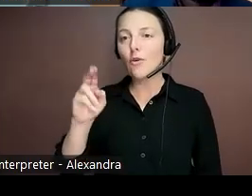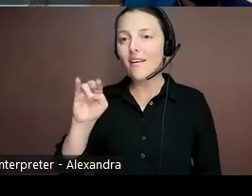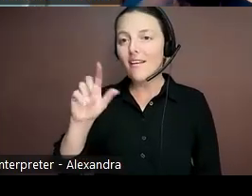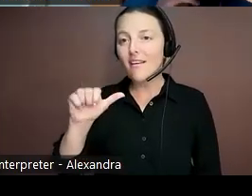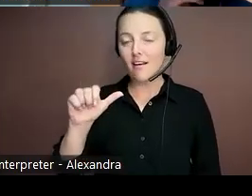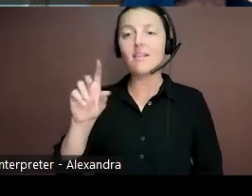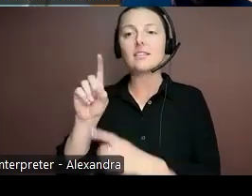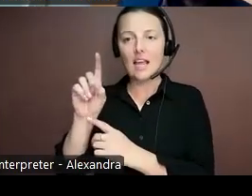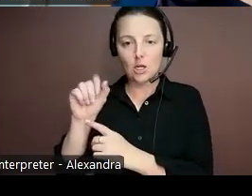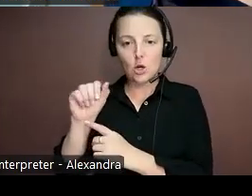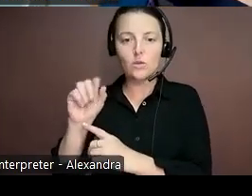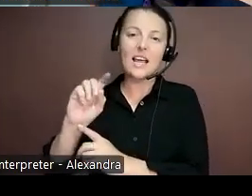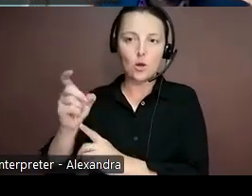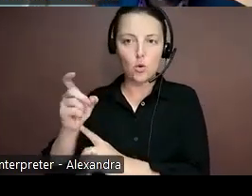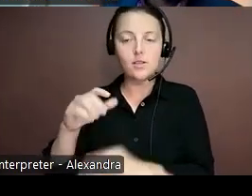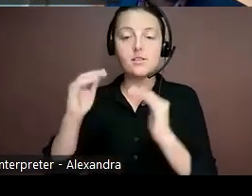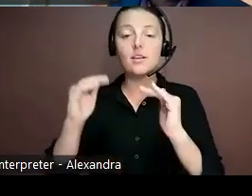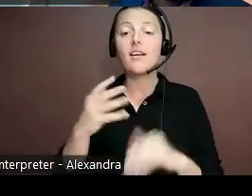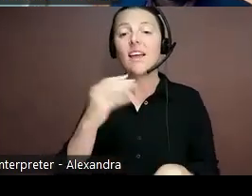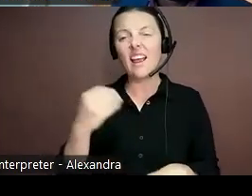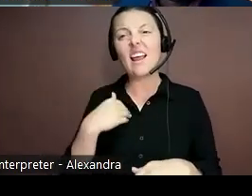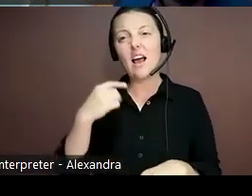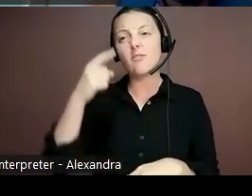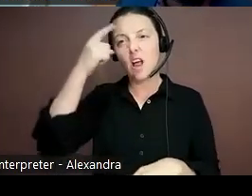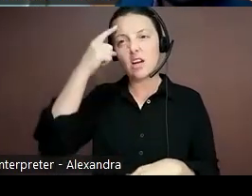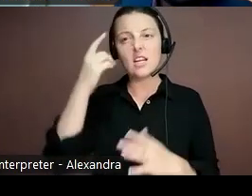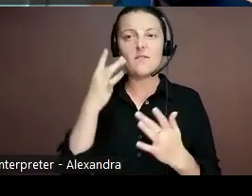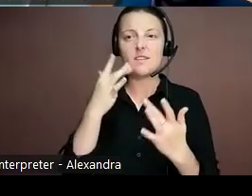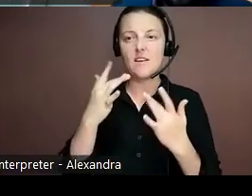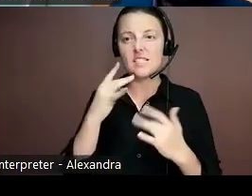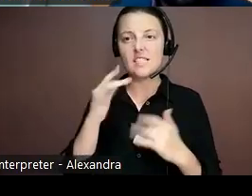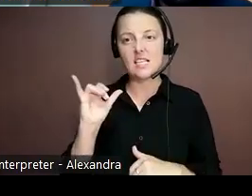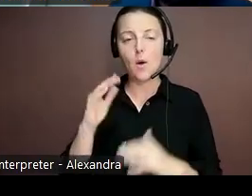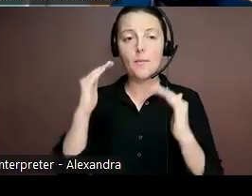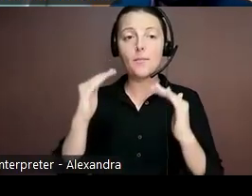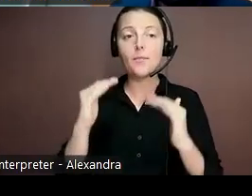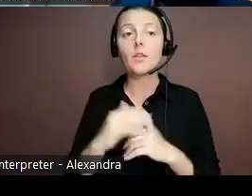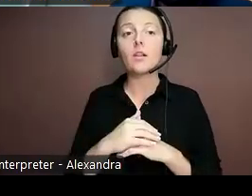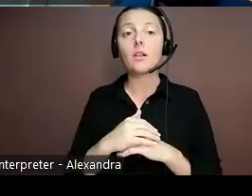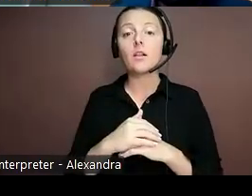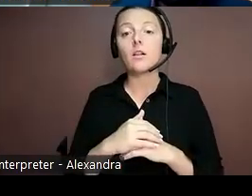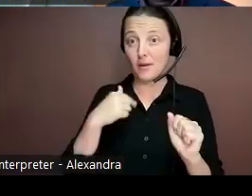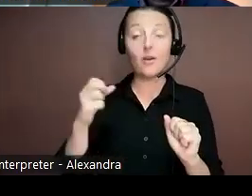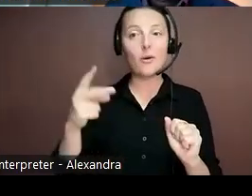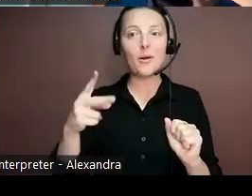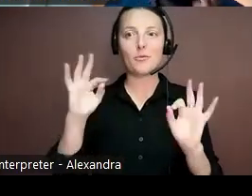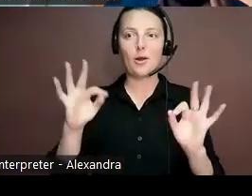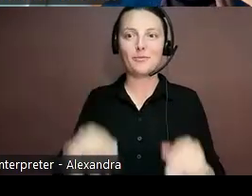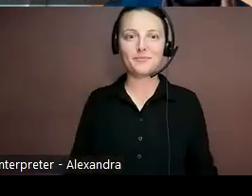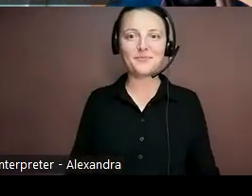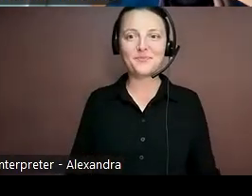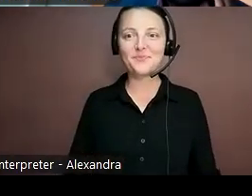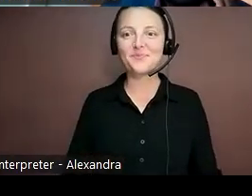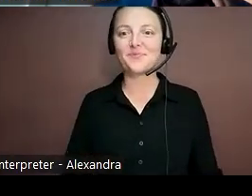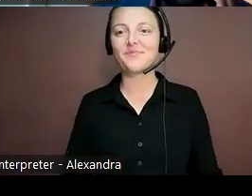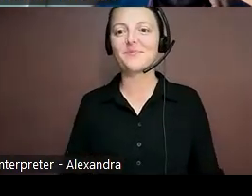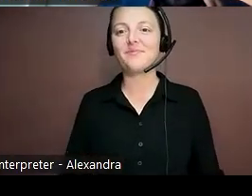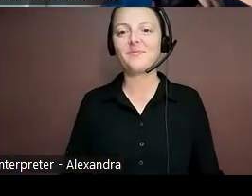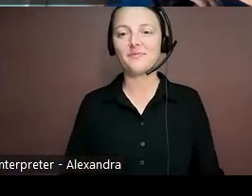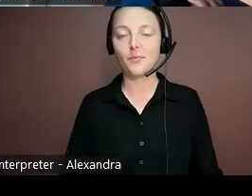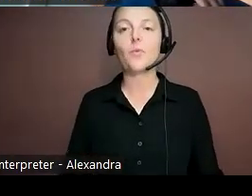um as well. So like to kind of update like you know show you what our uh I can hear you. So like